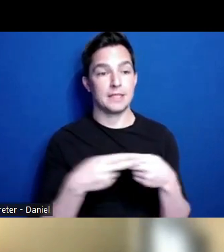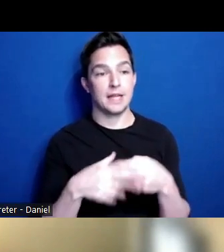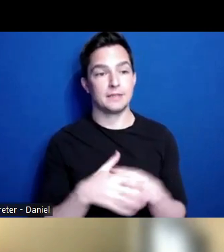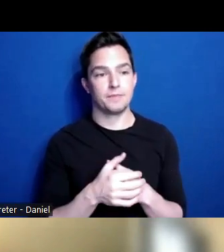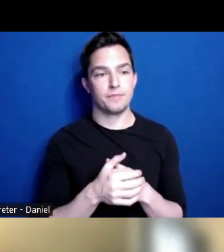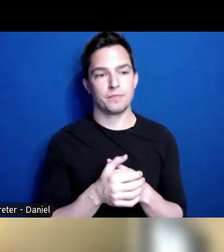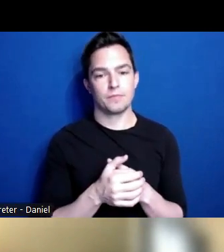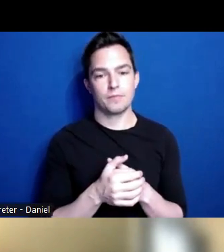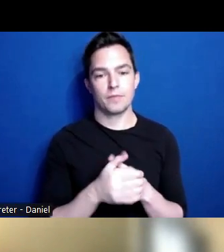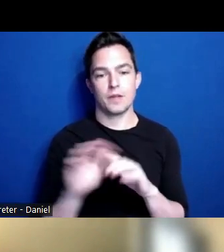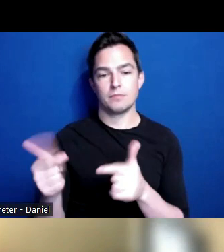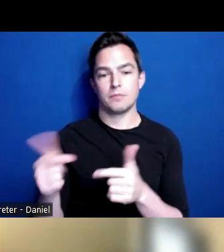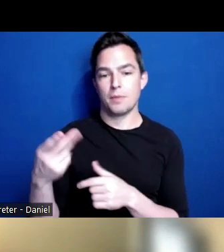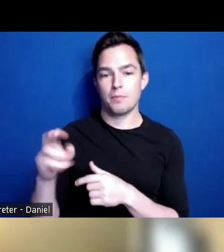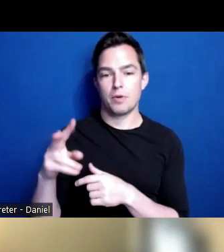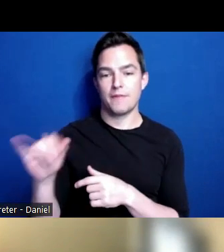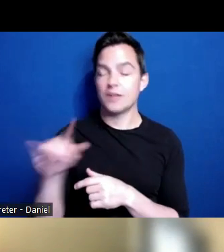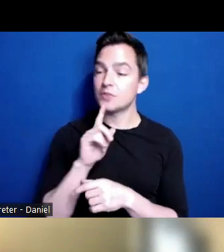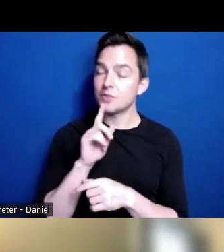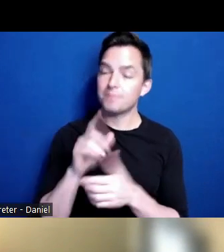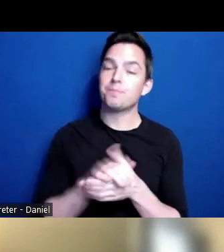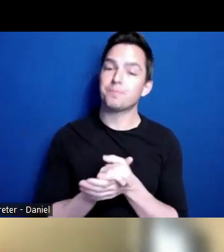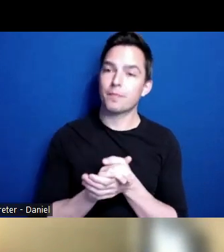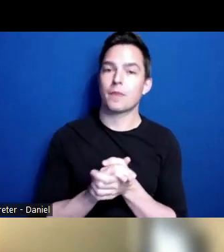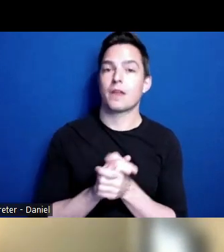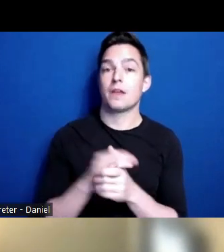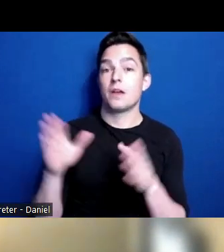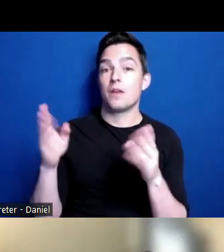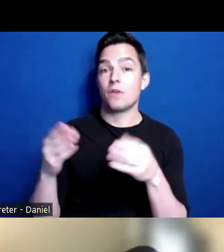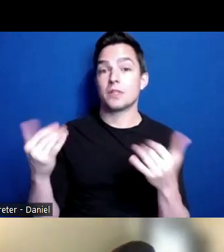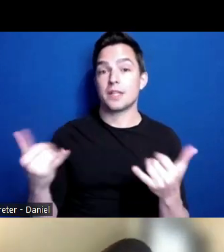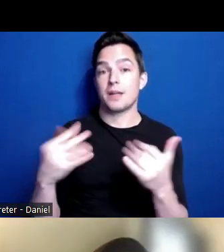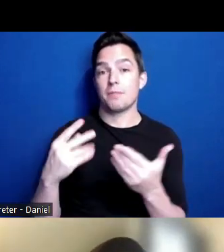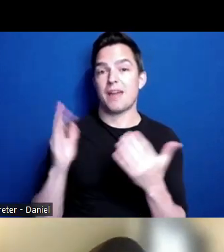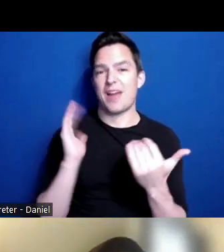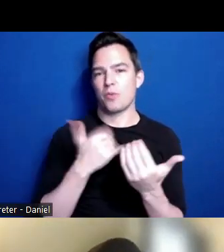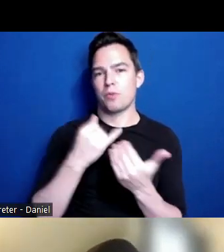Purvi? (Purvi Sevak) Sure. - Sure, so the focus of our project is specifically on Centers